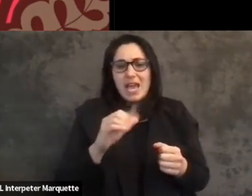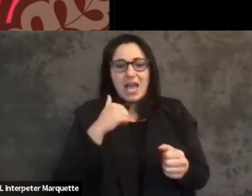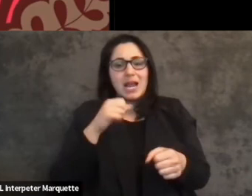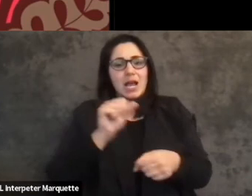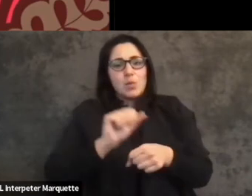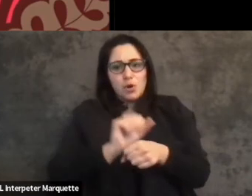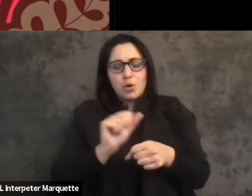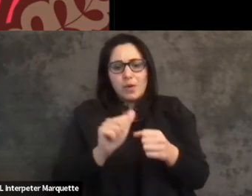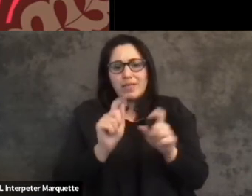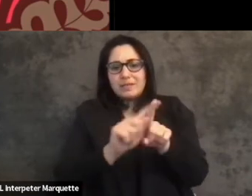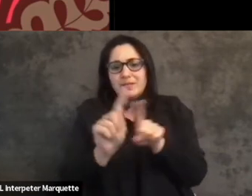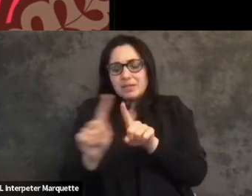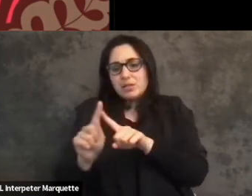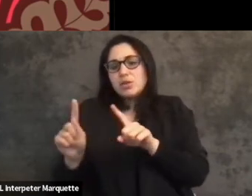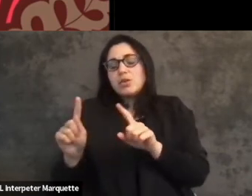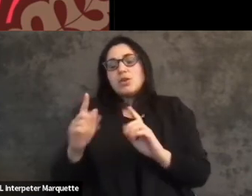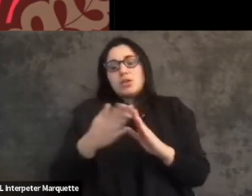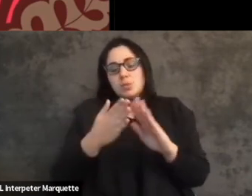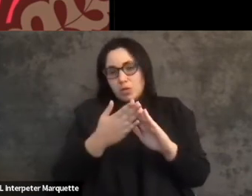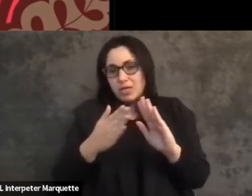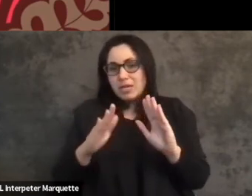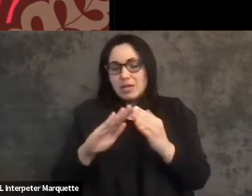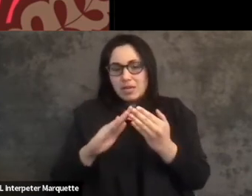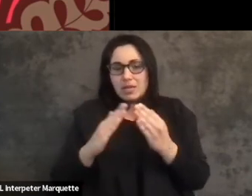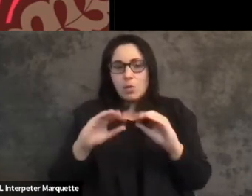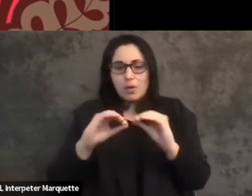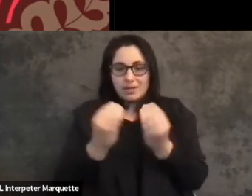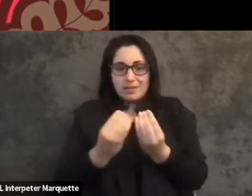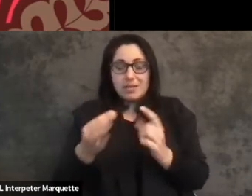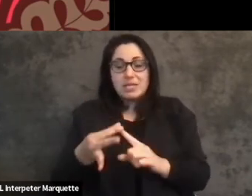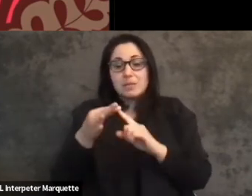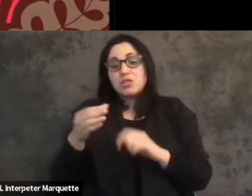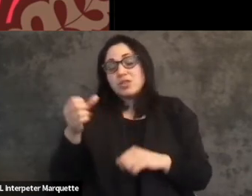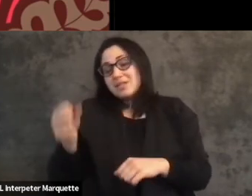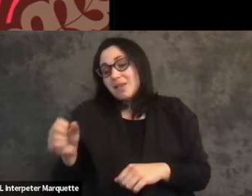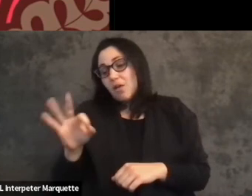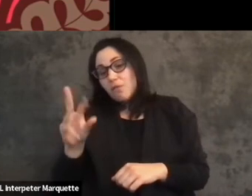in public health still and HIV. I support a lot of different community organizations,